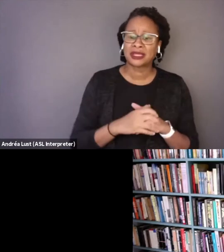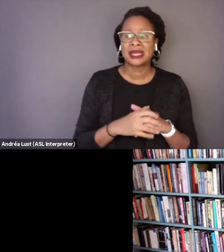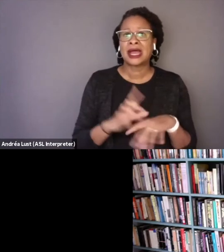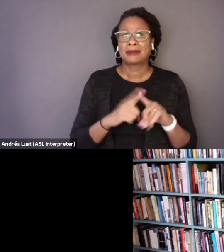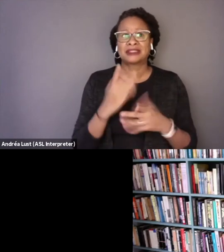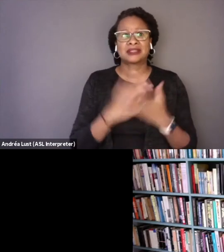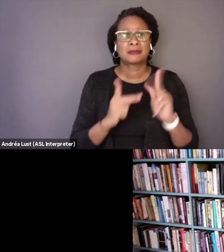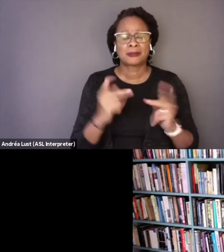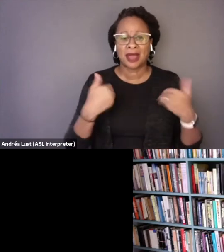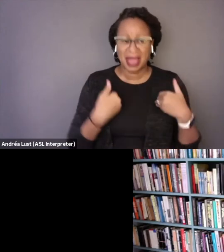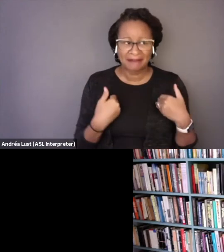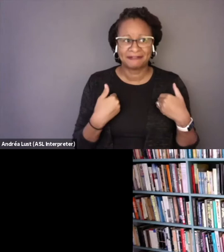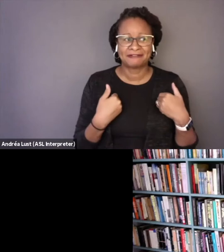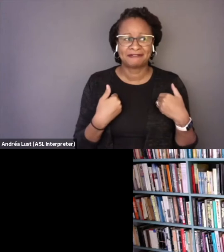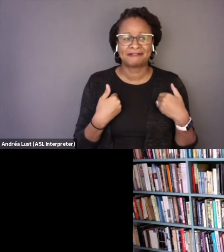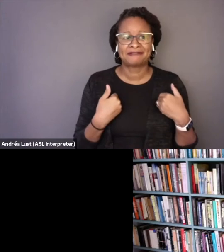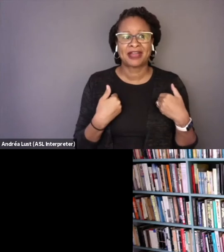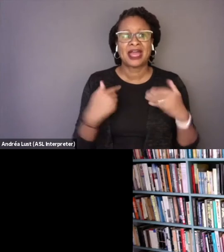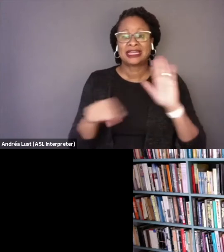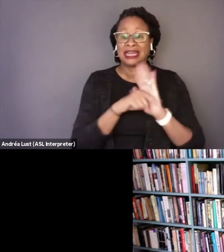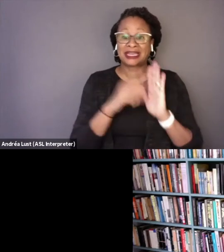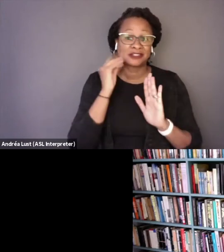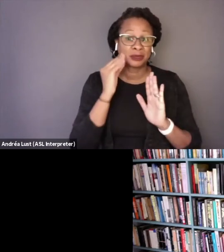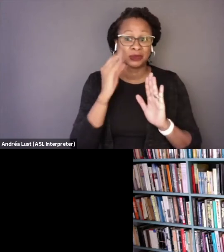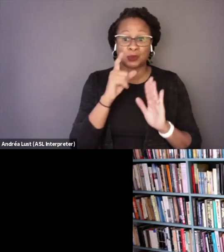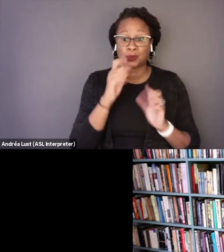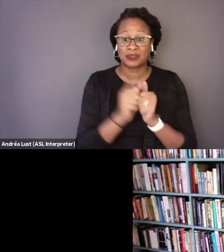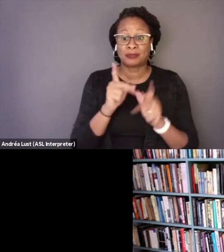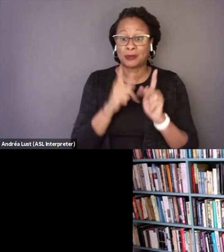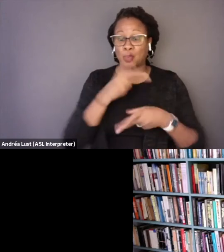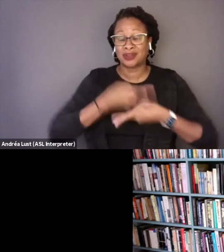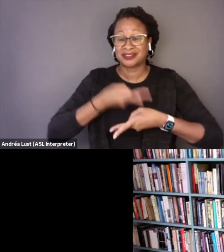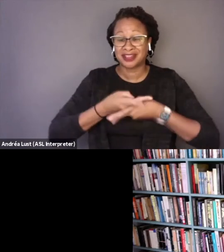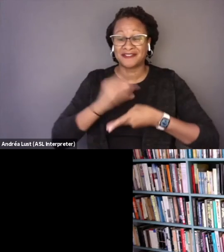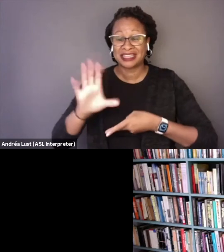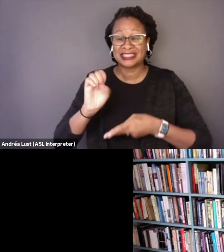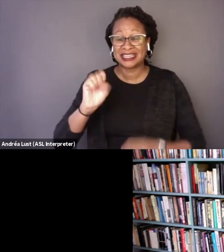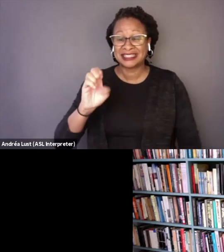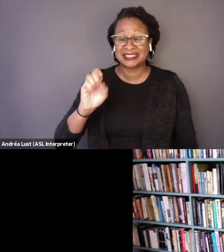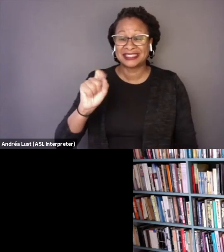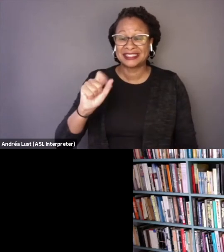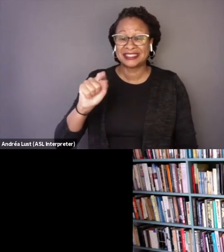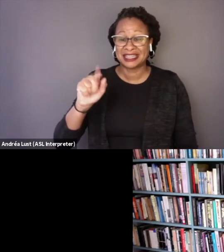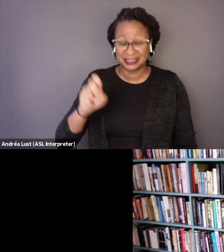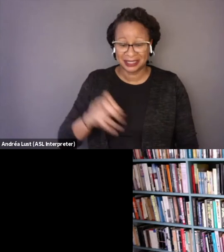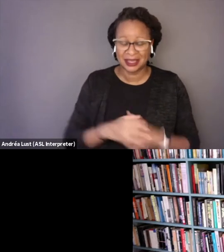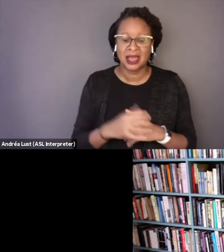with the custodians of his estate, who needed some convincing, but at the end of the day, we have creative control with film